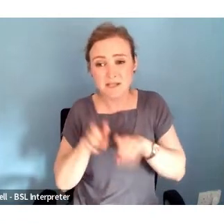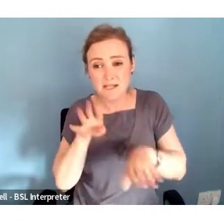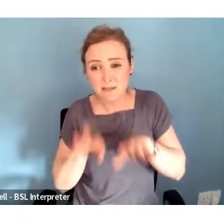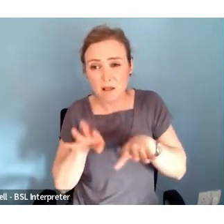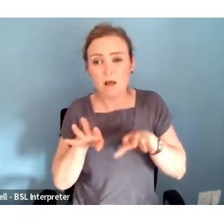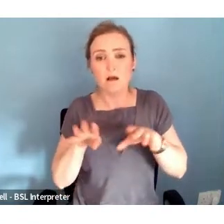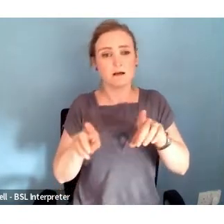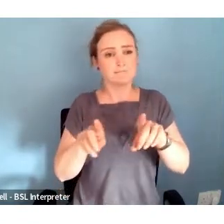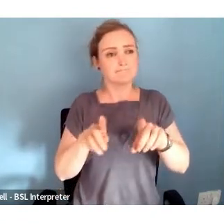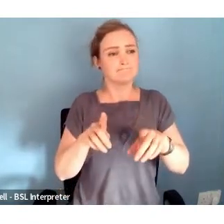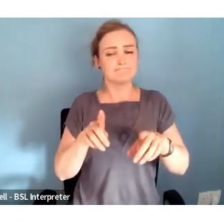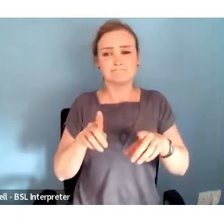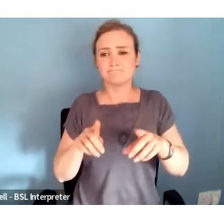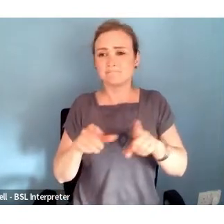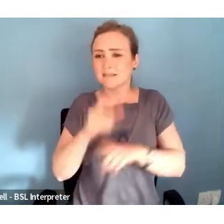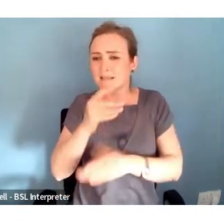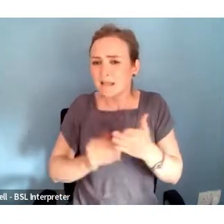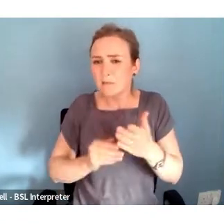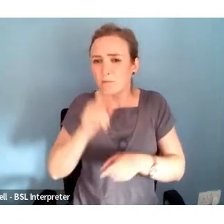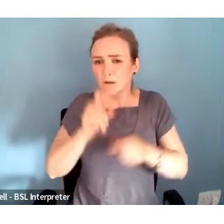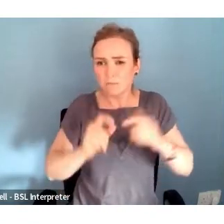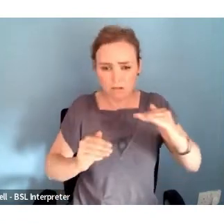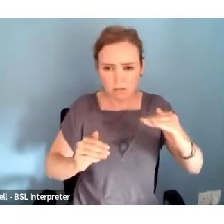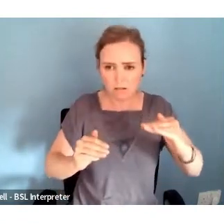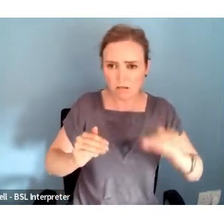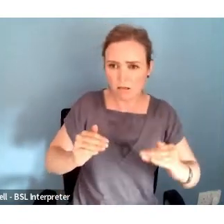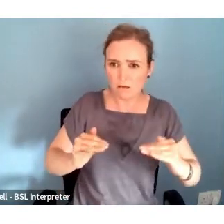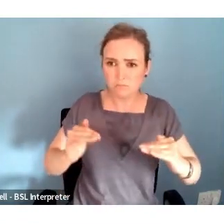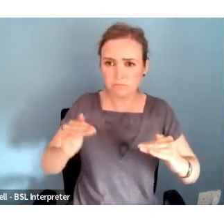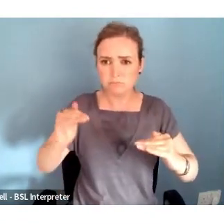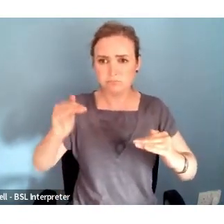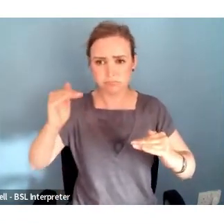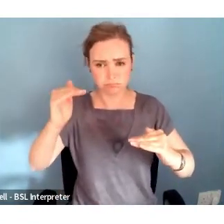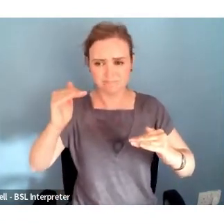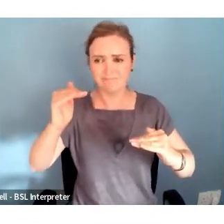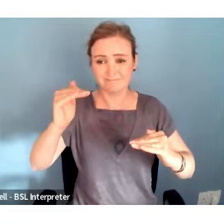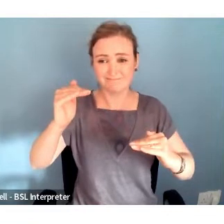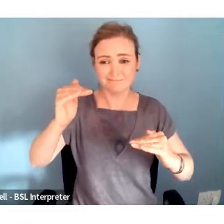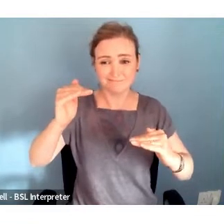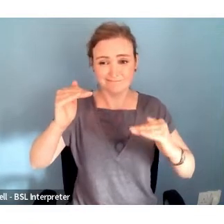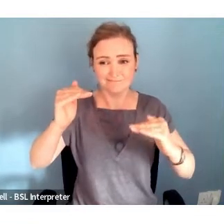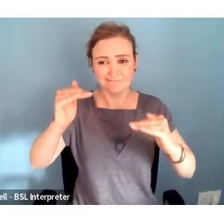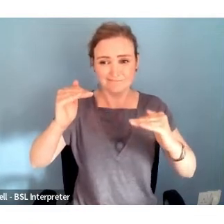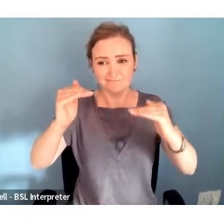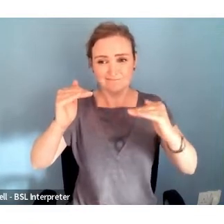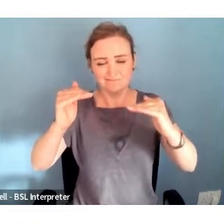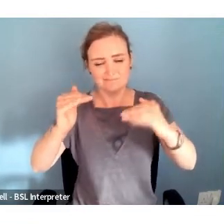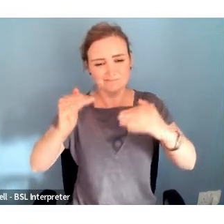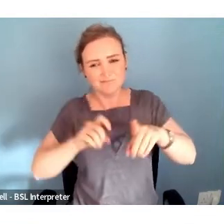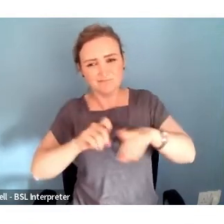of mirroring the population in terms of disability but kind of on that journey. So, it